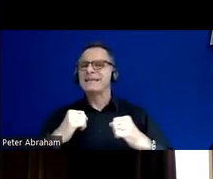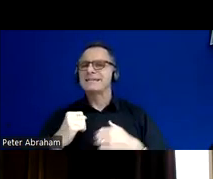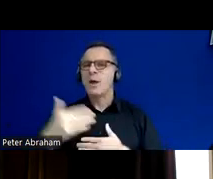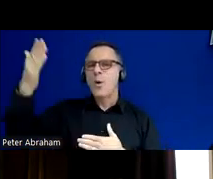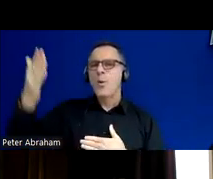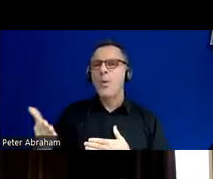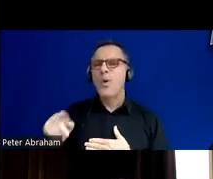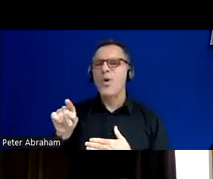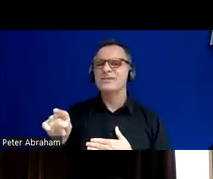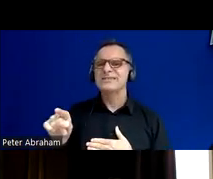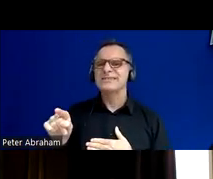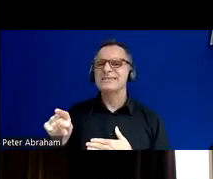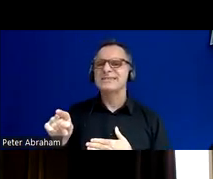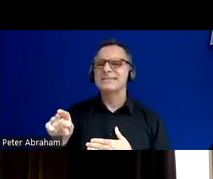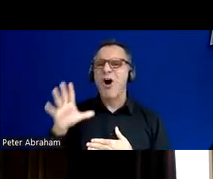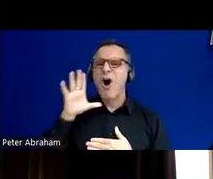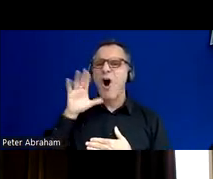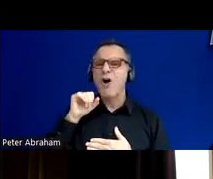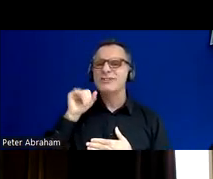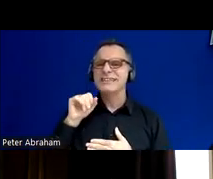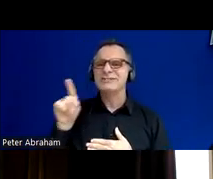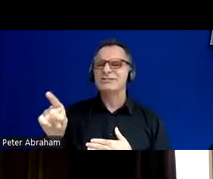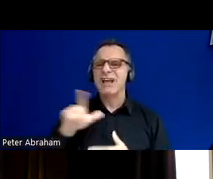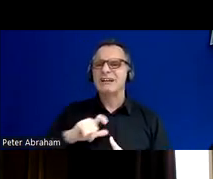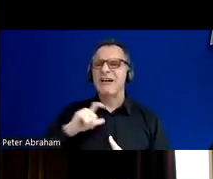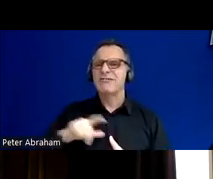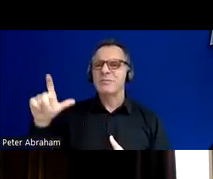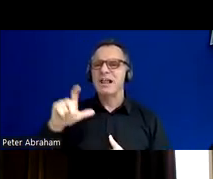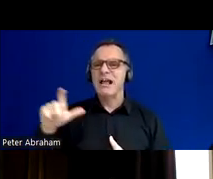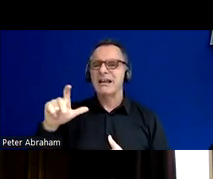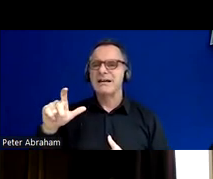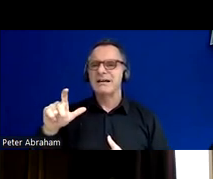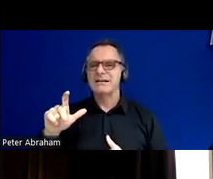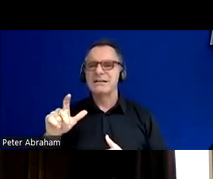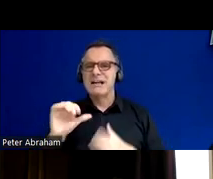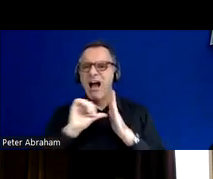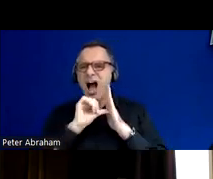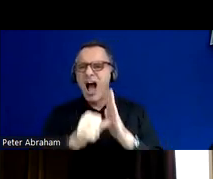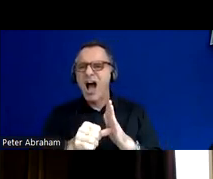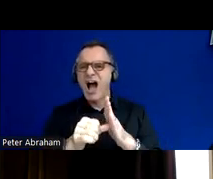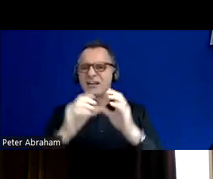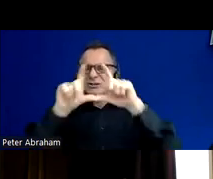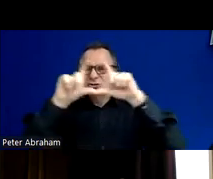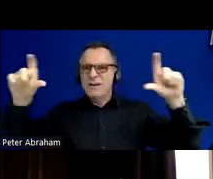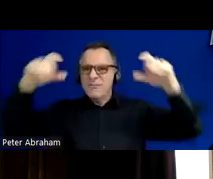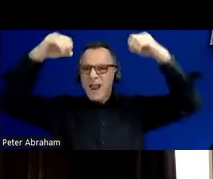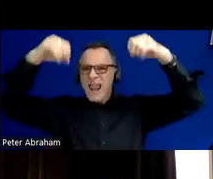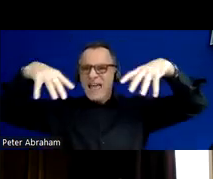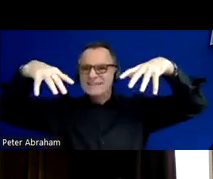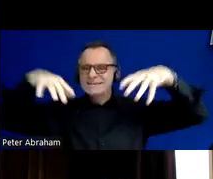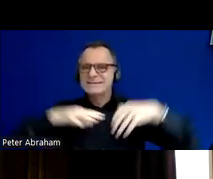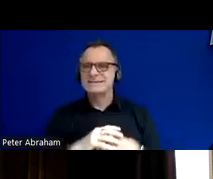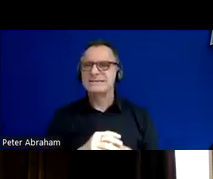an uncomfortable kind of orangey colour, there was very harsh strip lighting, and it was a big space